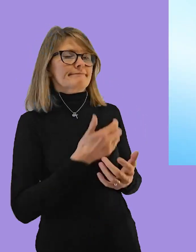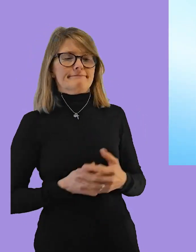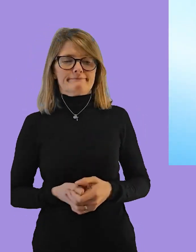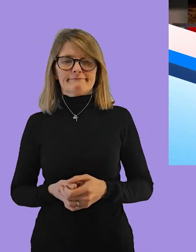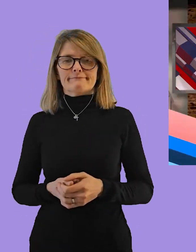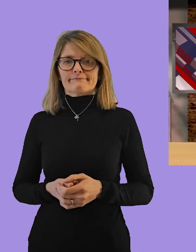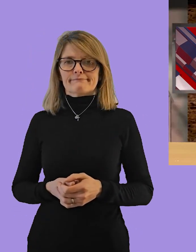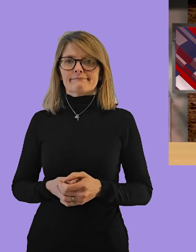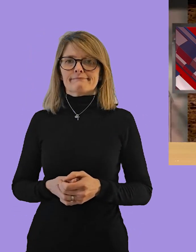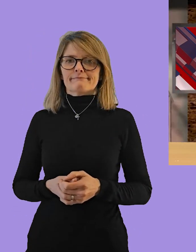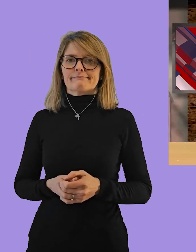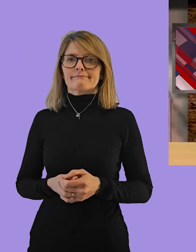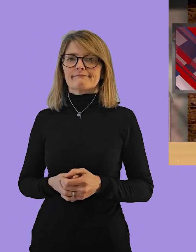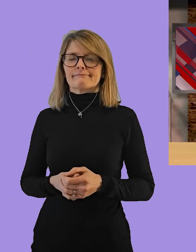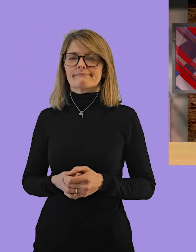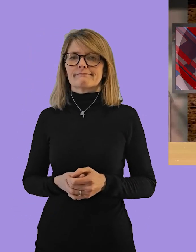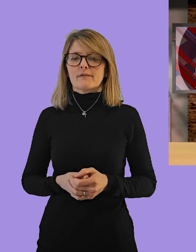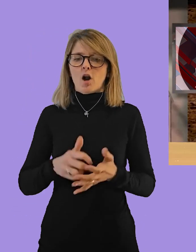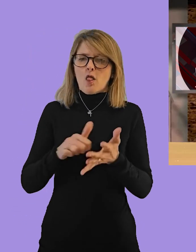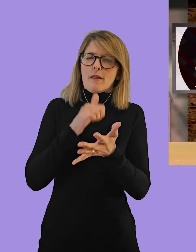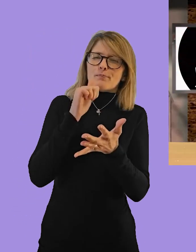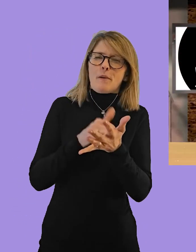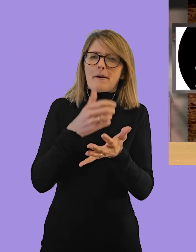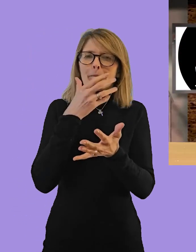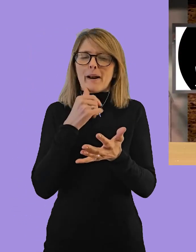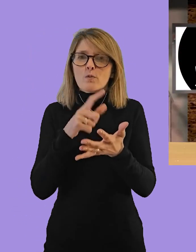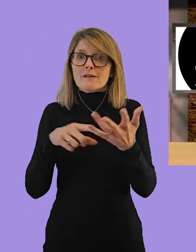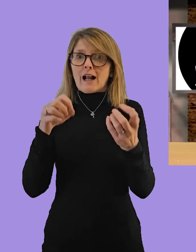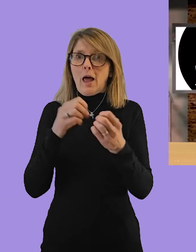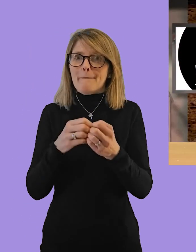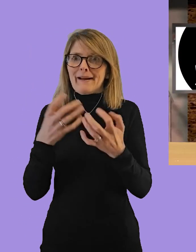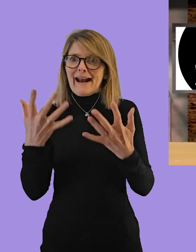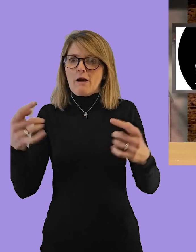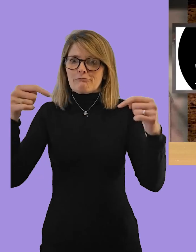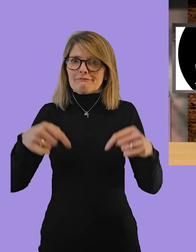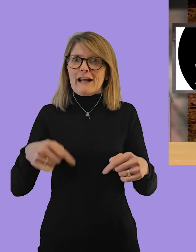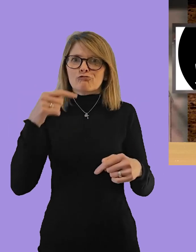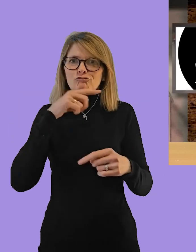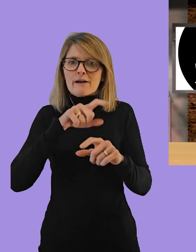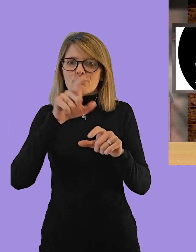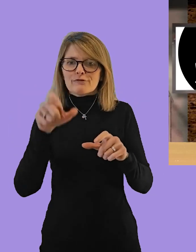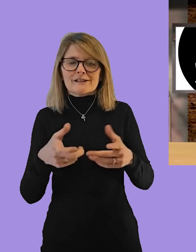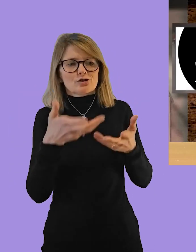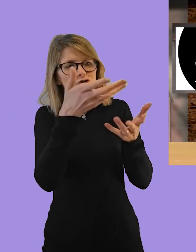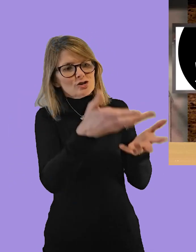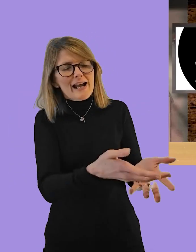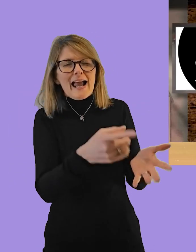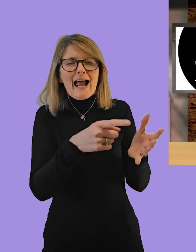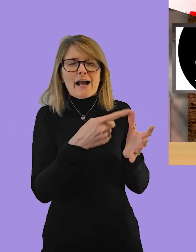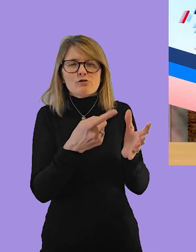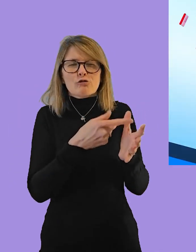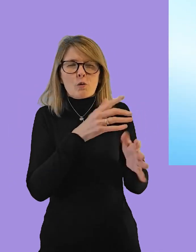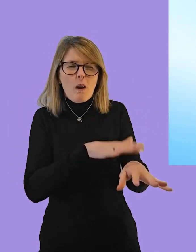The Proper Blokes Club have made their way to Redbridge. I'm gonna hand you over to proper bloke and volunteer walk leader, Andrew Longhurst, to tell you more.